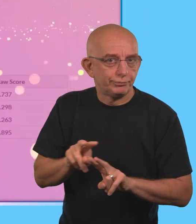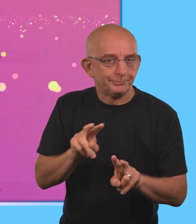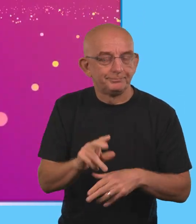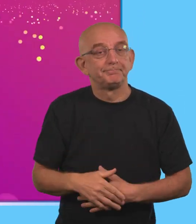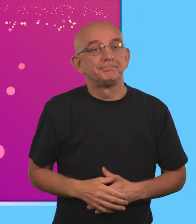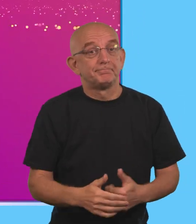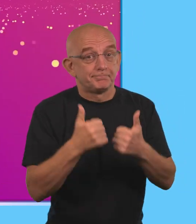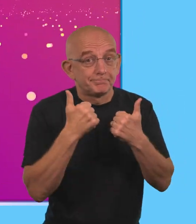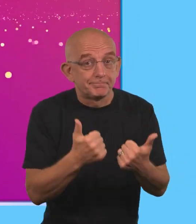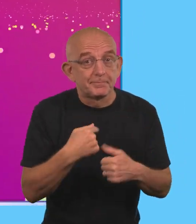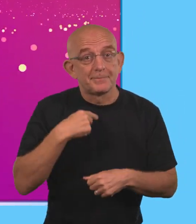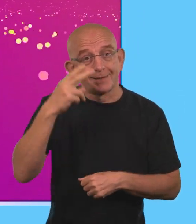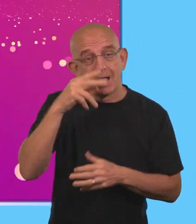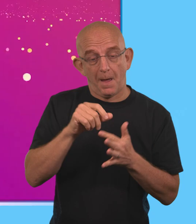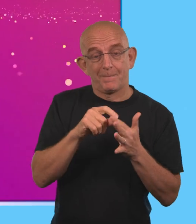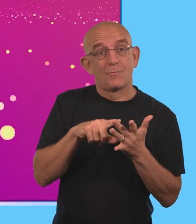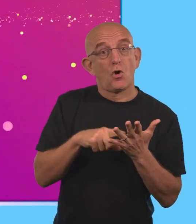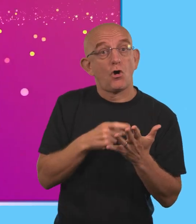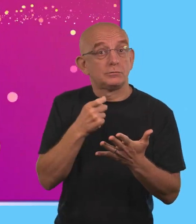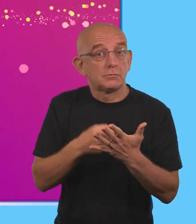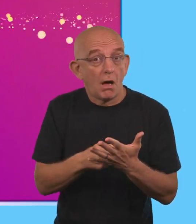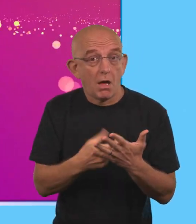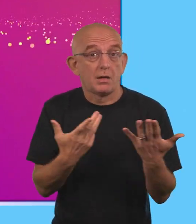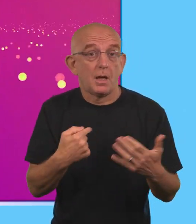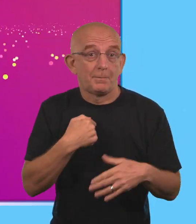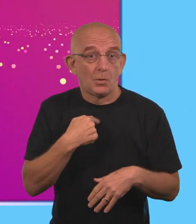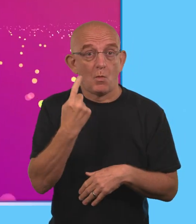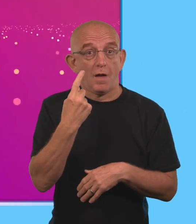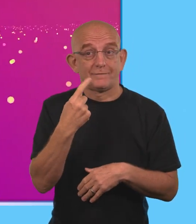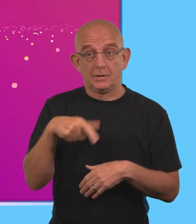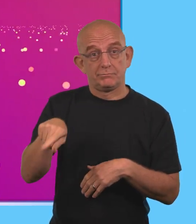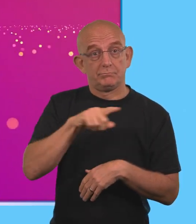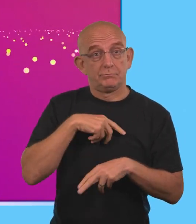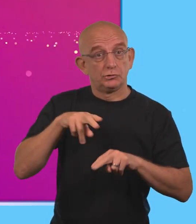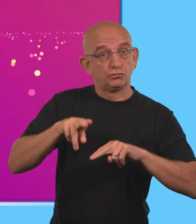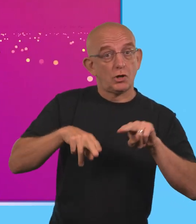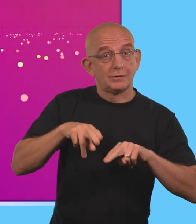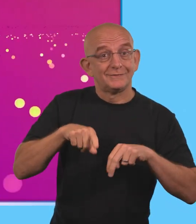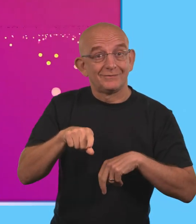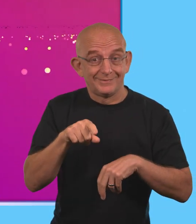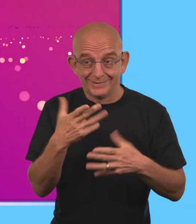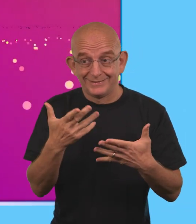Hello there. This is Piotr. I was one of the judges for the Games for Blind Gamers 4 Jam.